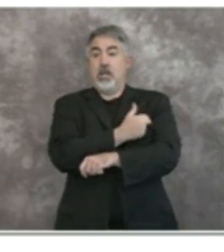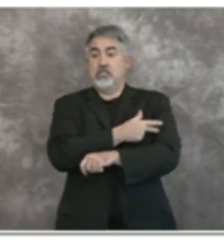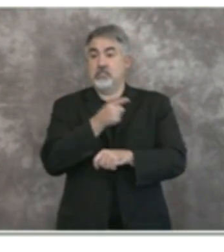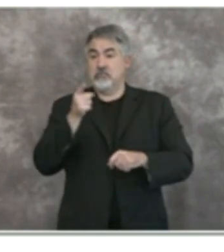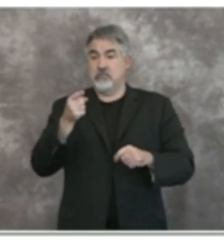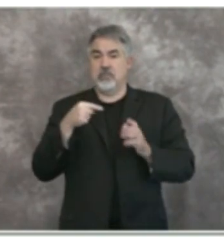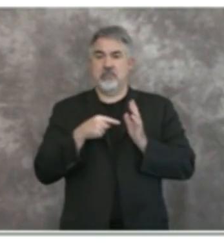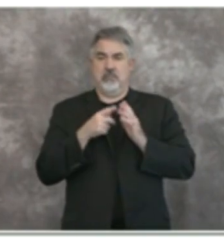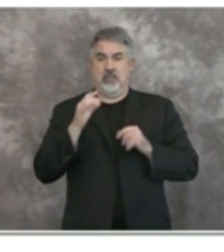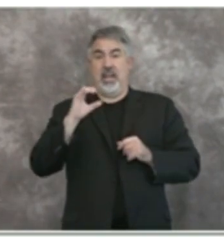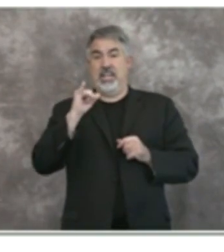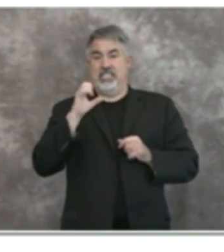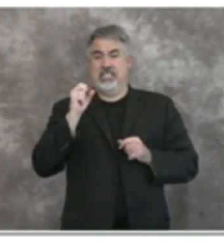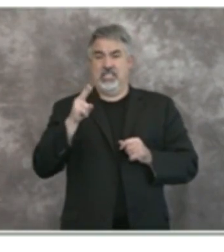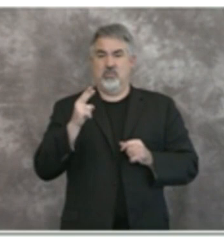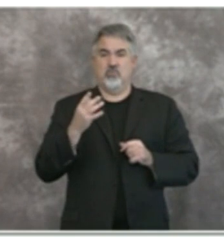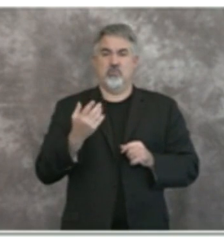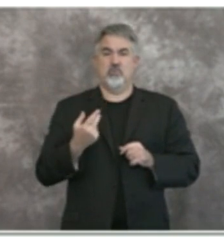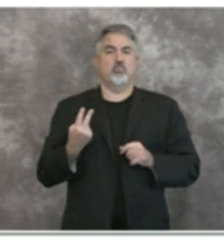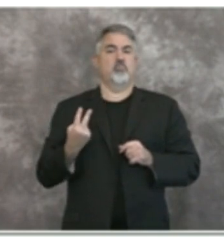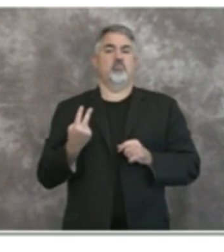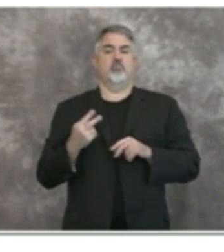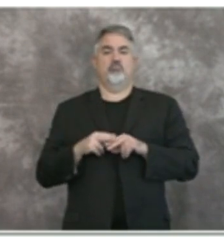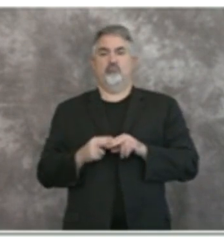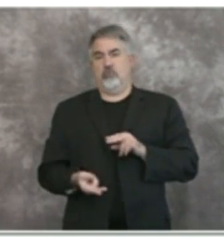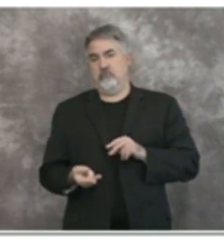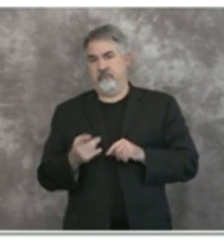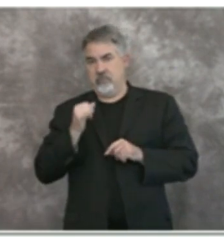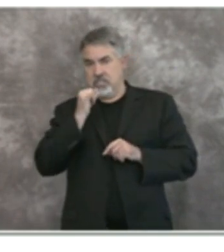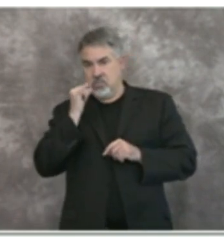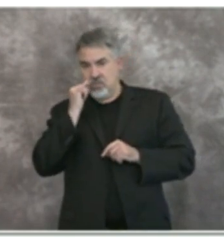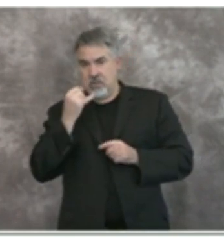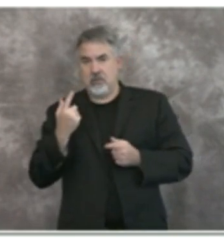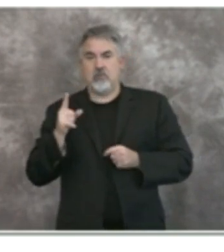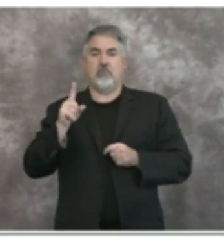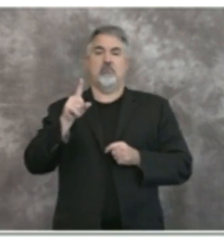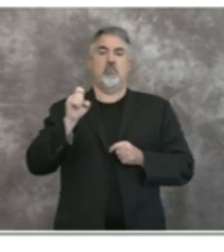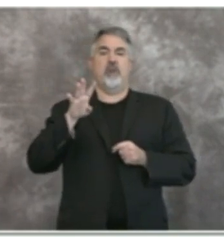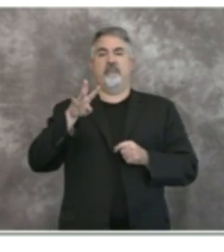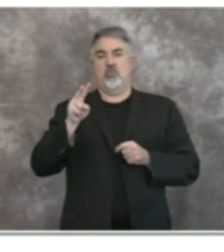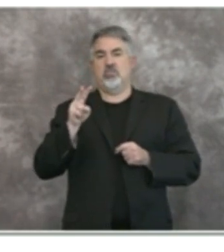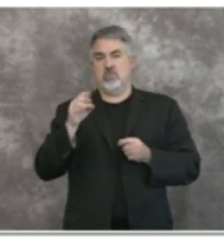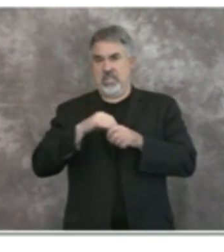AND SO WE WANT TO CONTINUE TO SEE THAT DEVELOP. VERY LITTLE CHANGE IN OUR HOSPITALIZATIONS